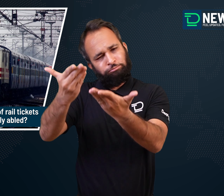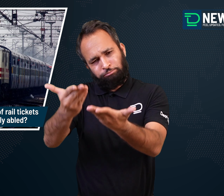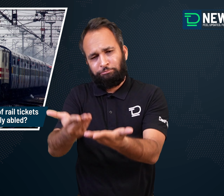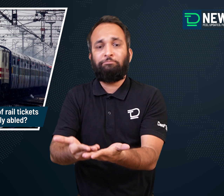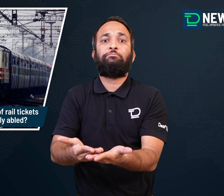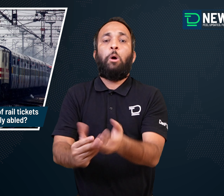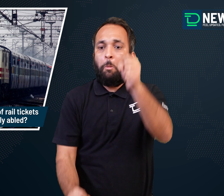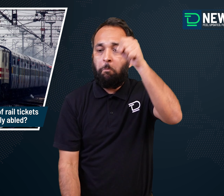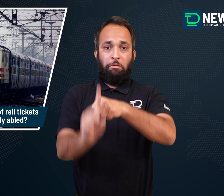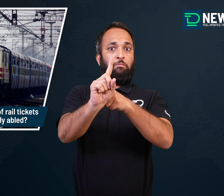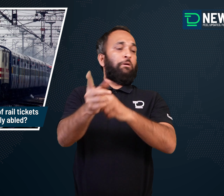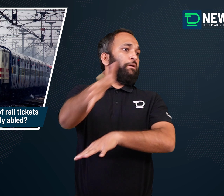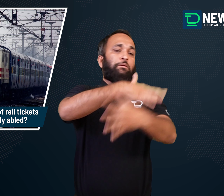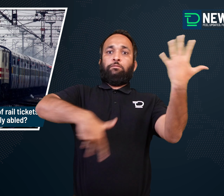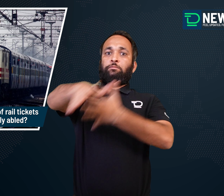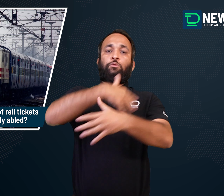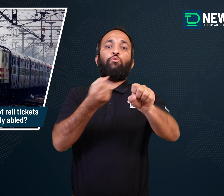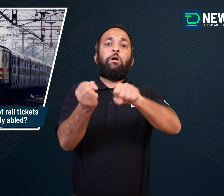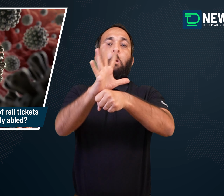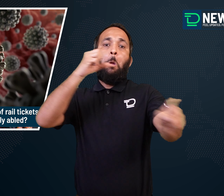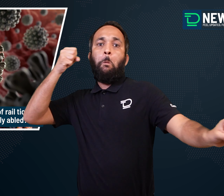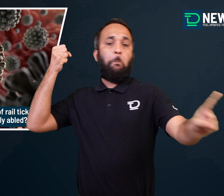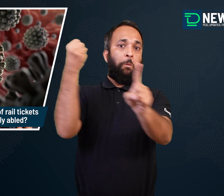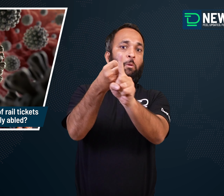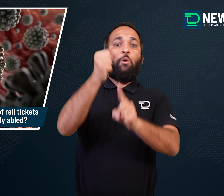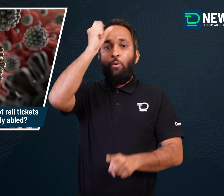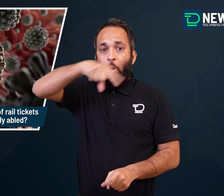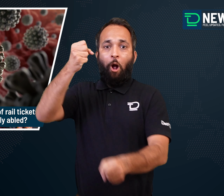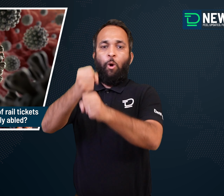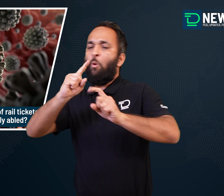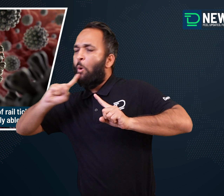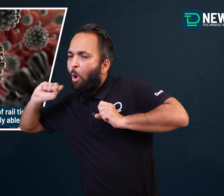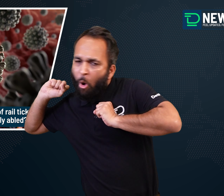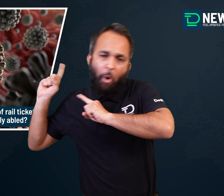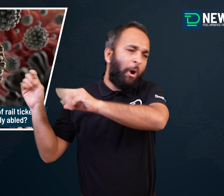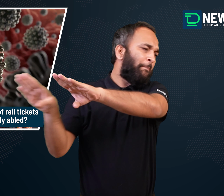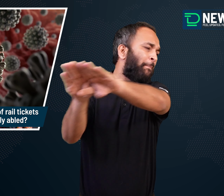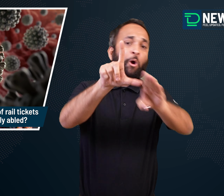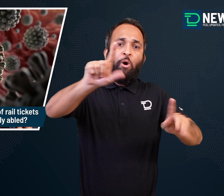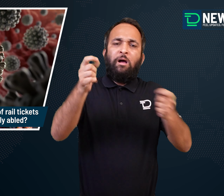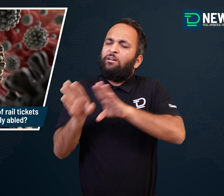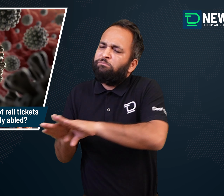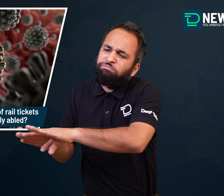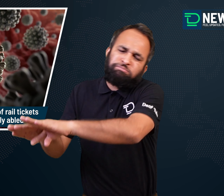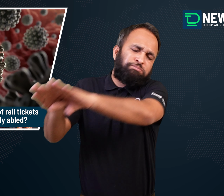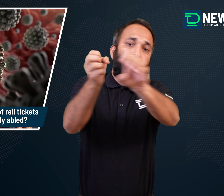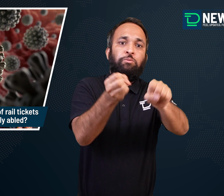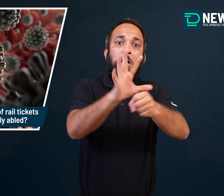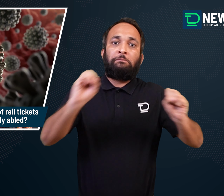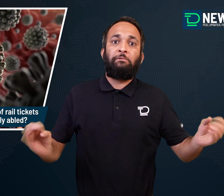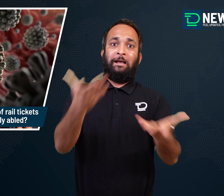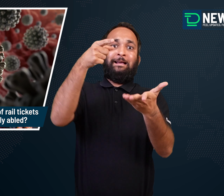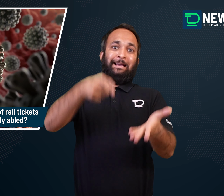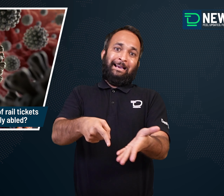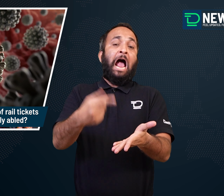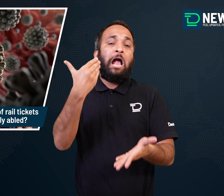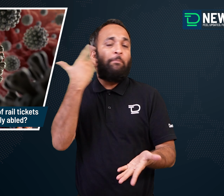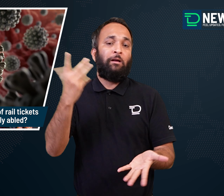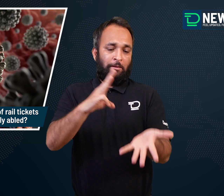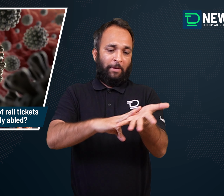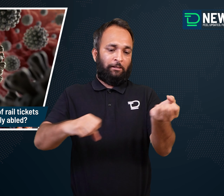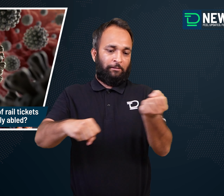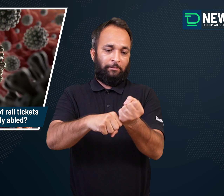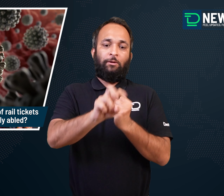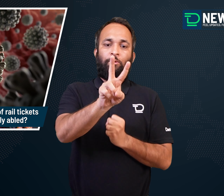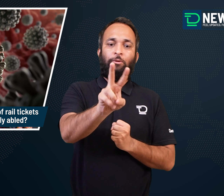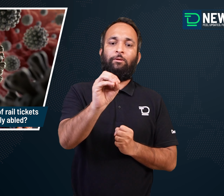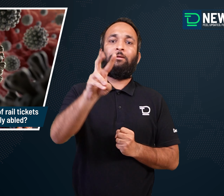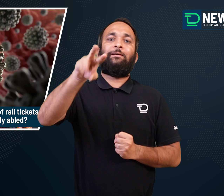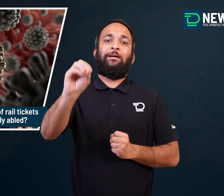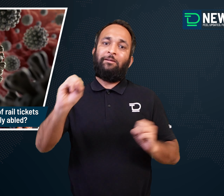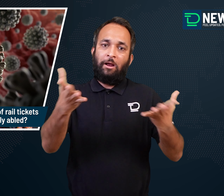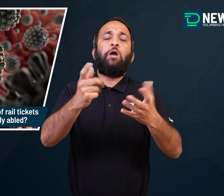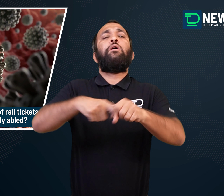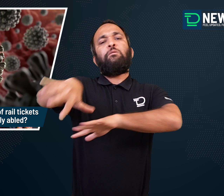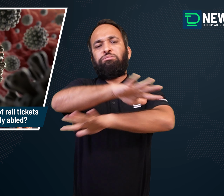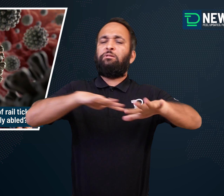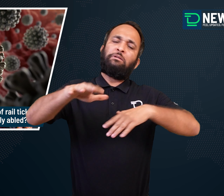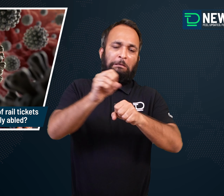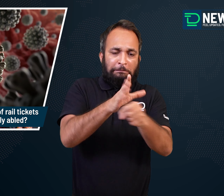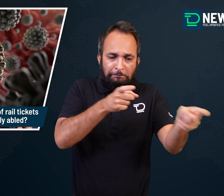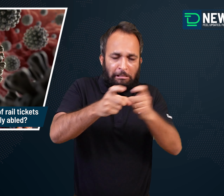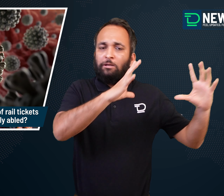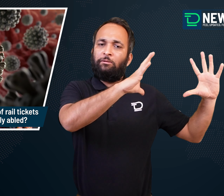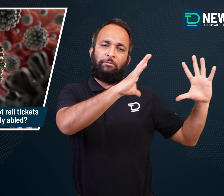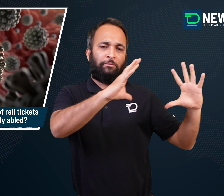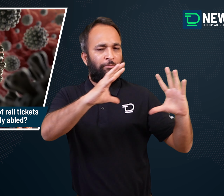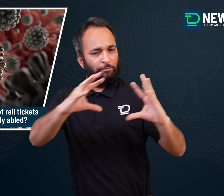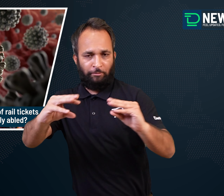However, after the Corona lockdown in March 2020, the Indian railways canceled everything.